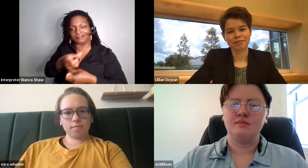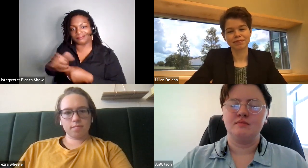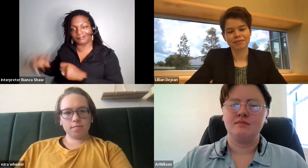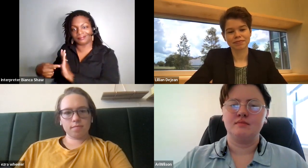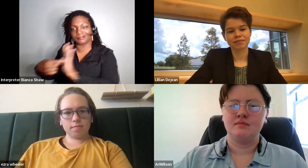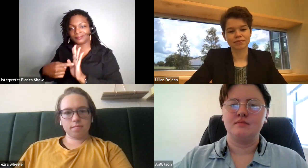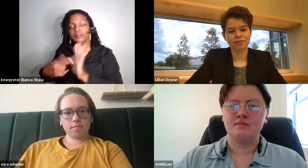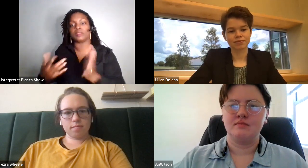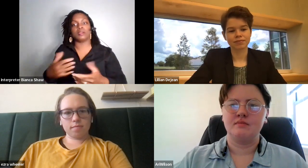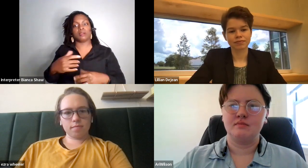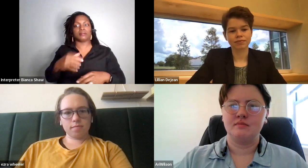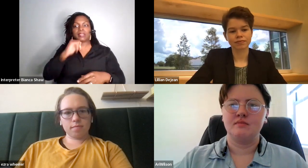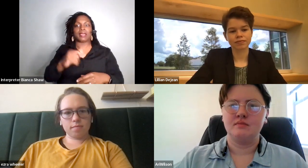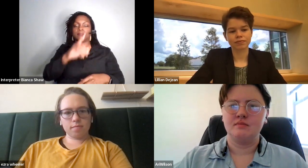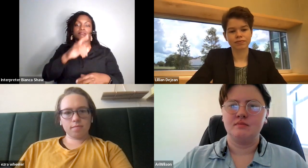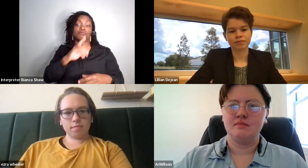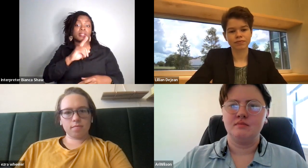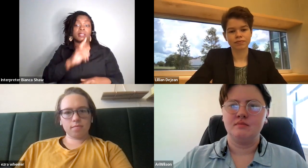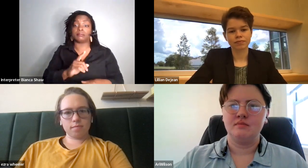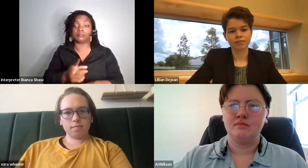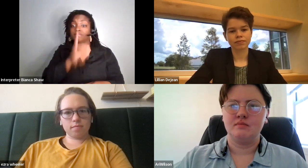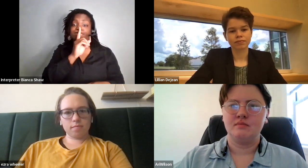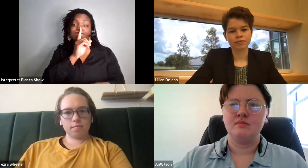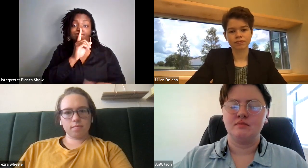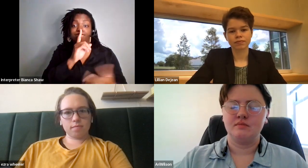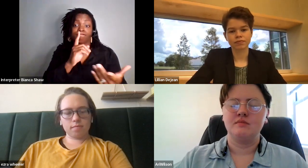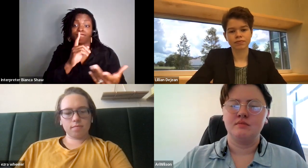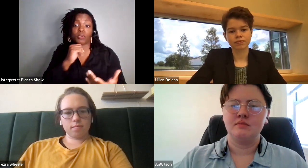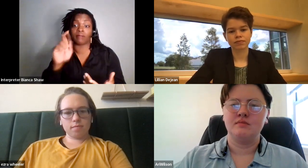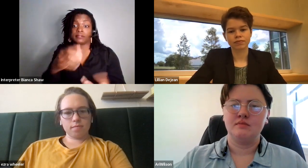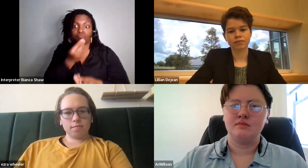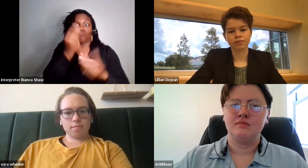But I think that it's a difficult process and you know no one should be forced to come out.